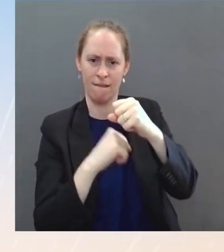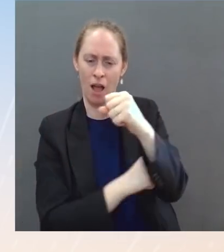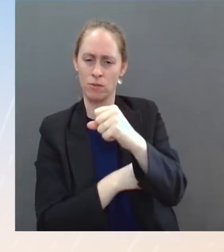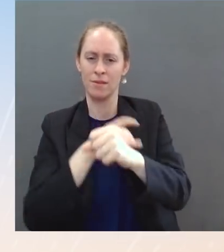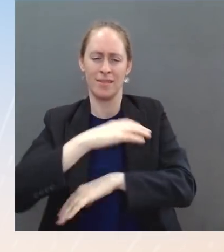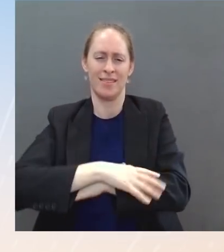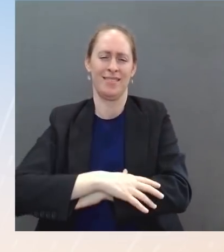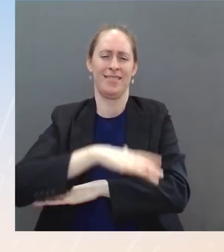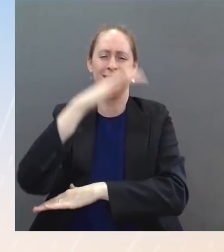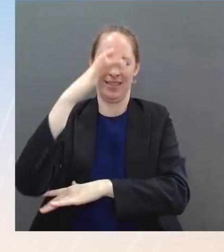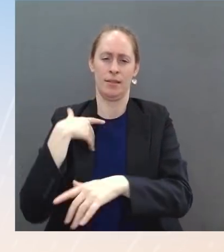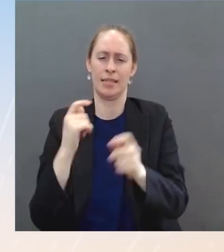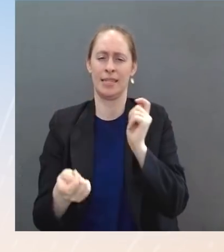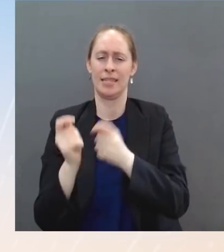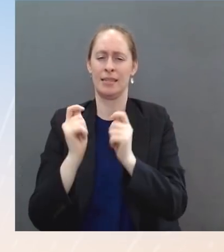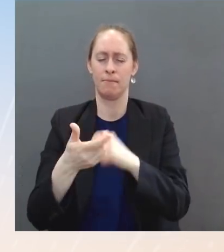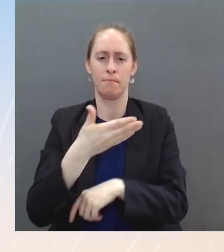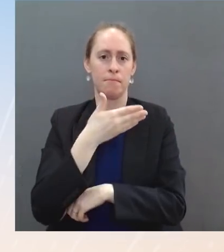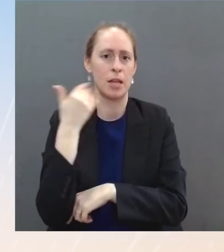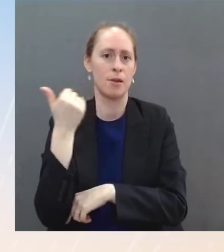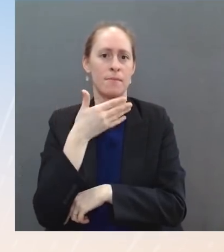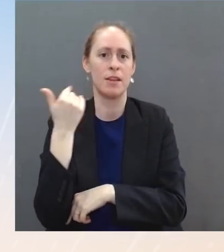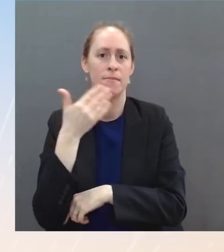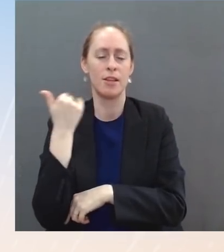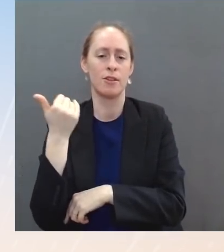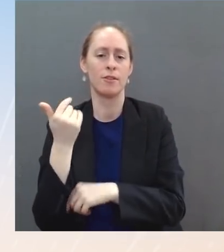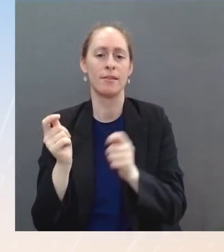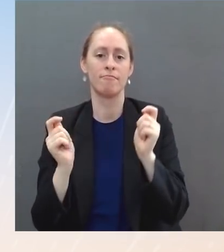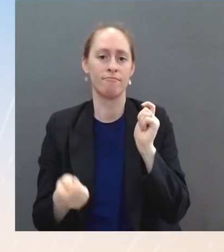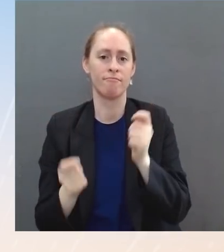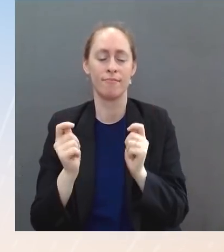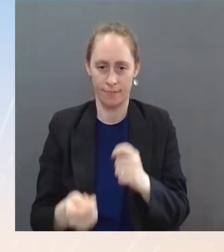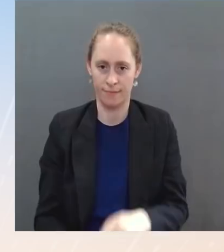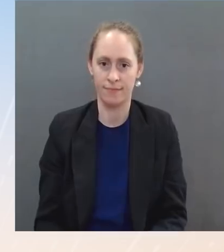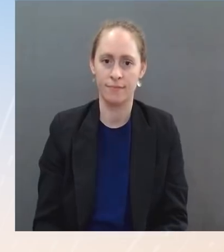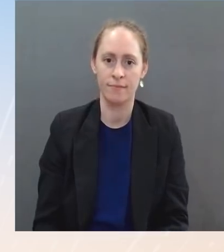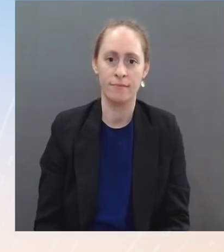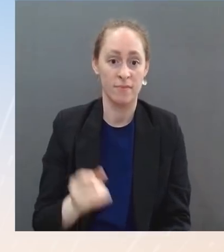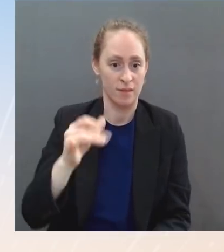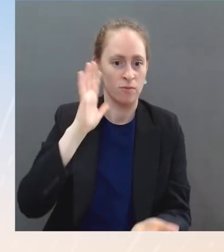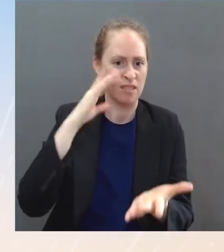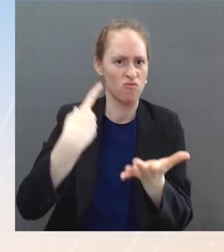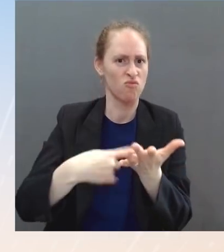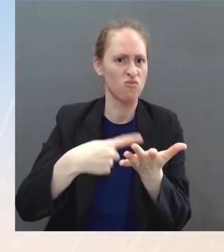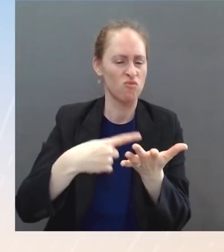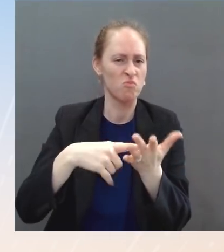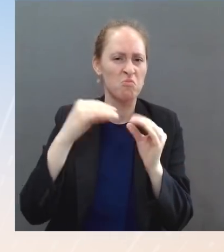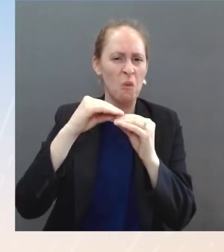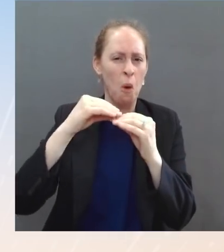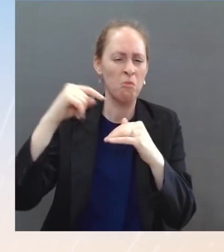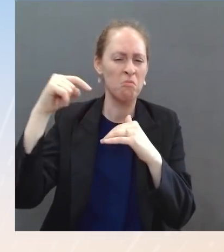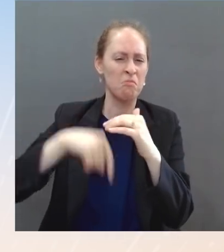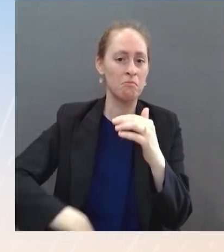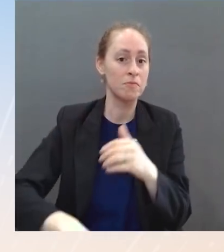which, of course, is what they will talk about tomorrow. But even since the President took office, through the American Rescue Plan,